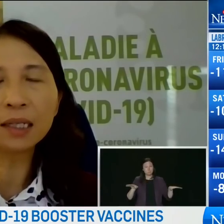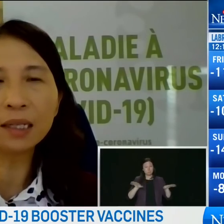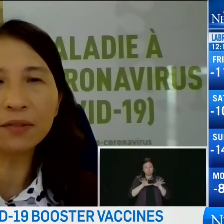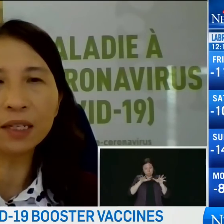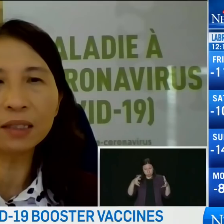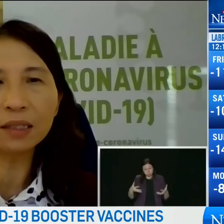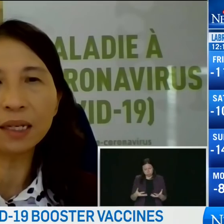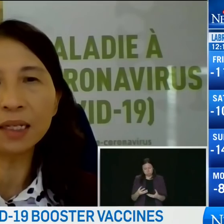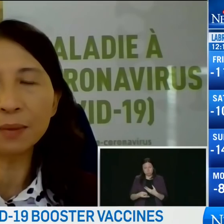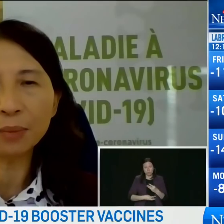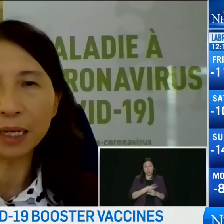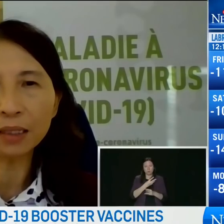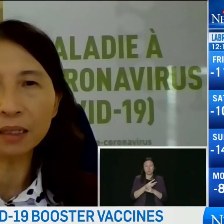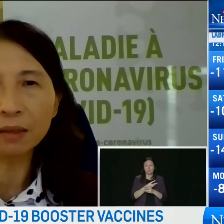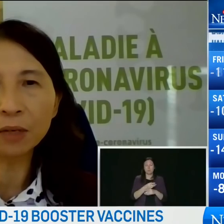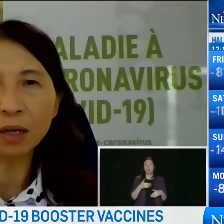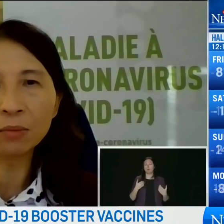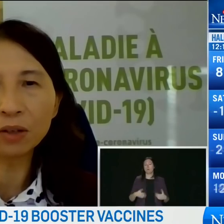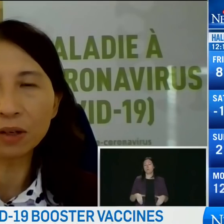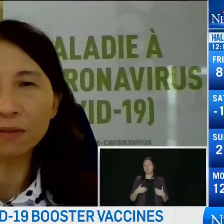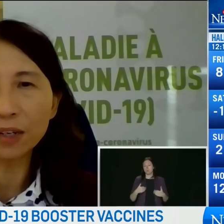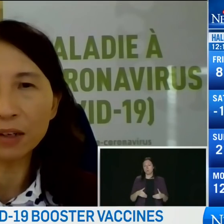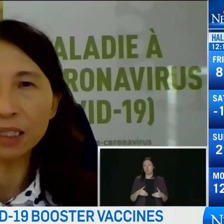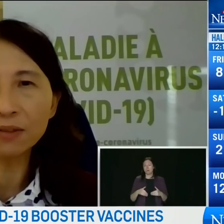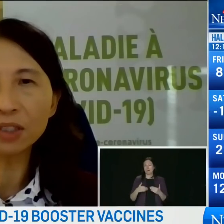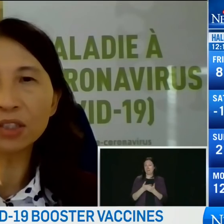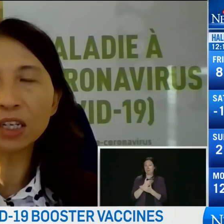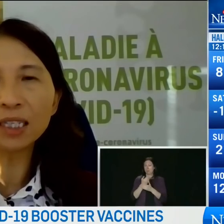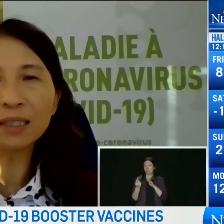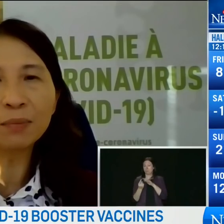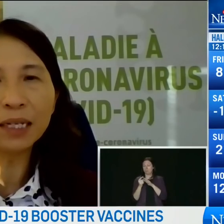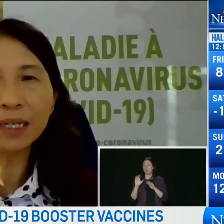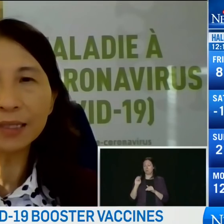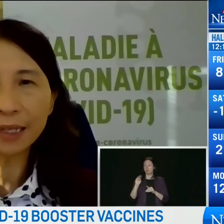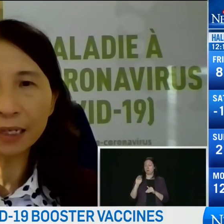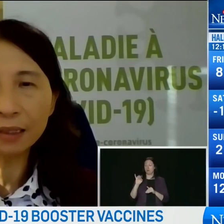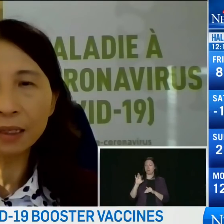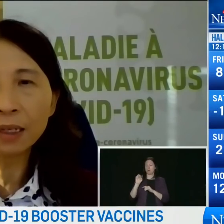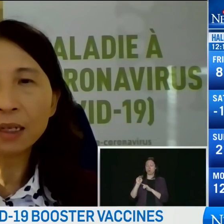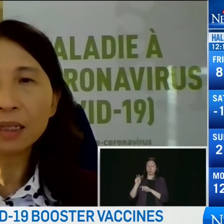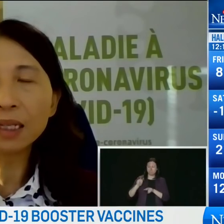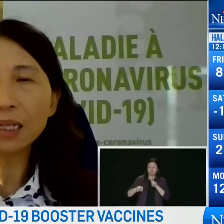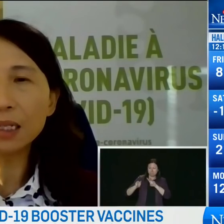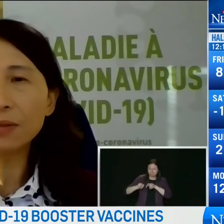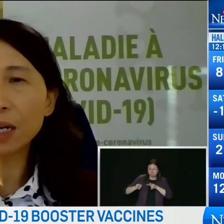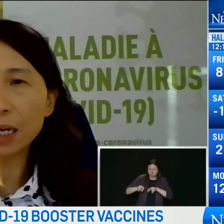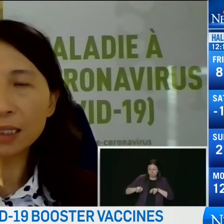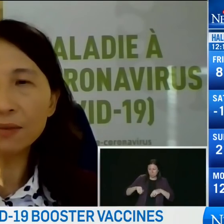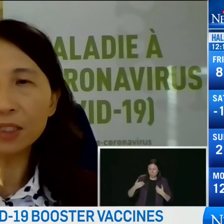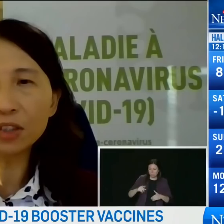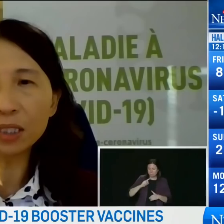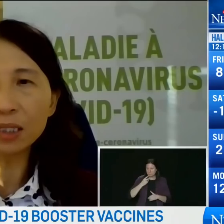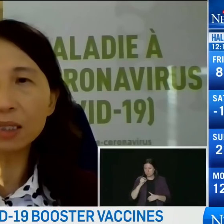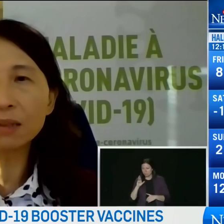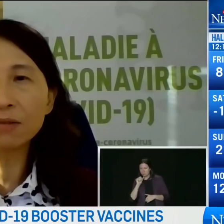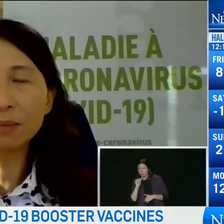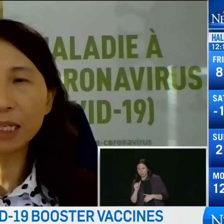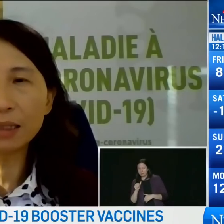MONTHS, WHILE THE VIRUS CONTINUES TO CIRCULATE WORLDWIDE AND THE SIGNIFICANTS AND IMPACTS